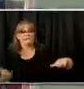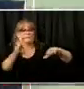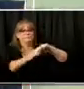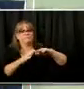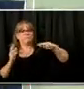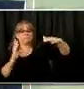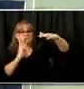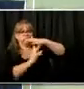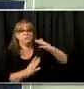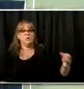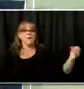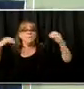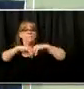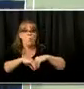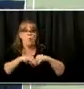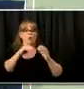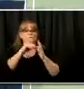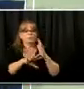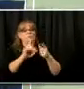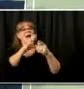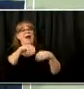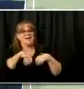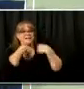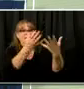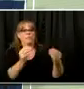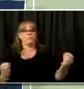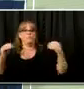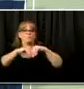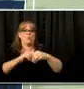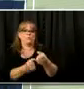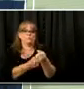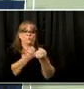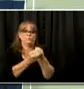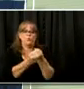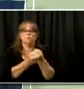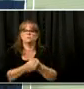If I can, Governor, I think this is not the start of a conversation. This is an exclamation point